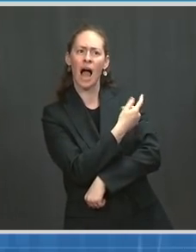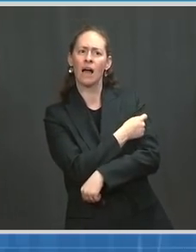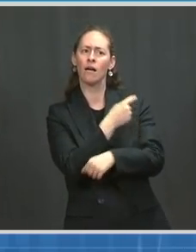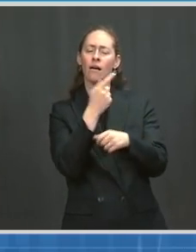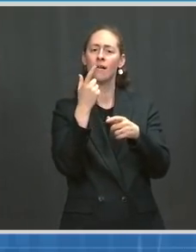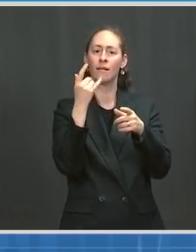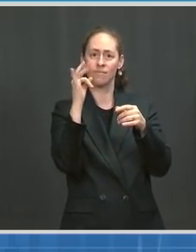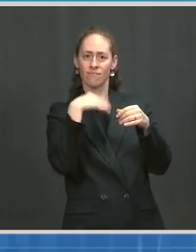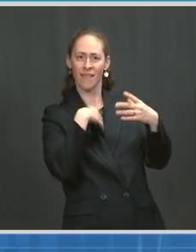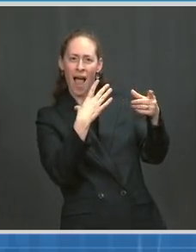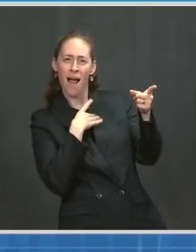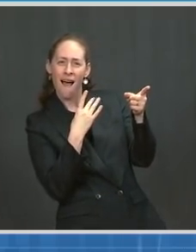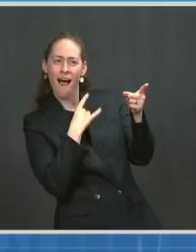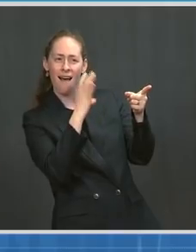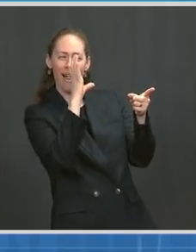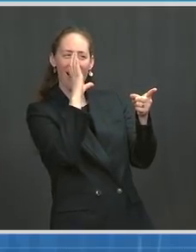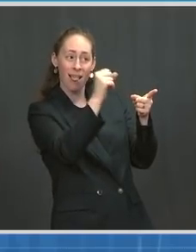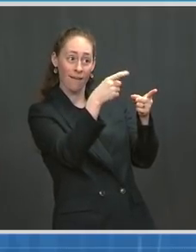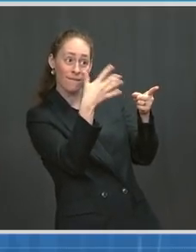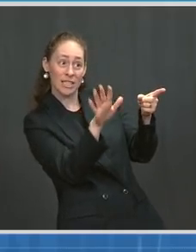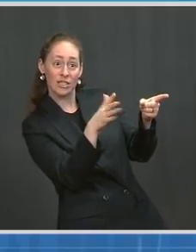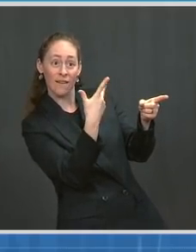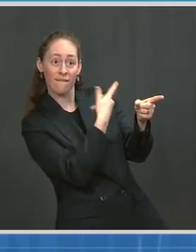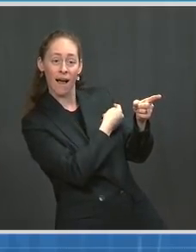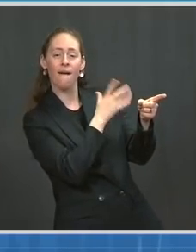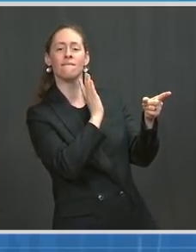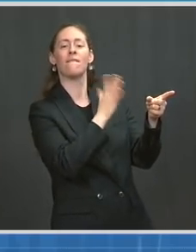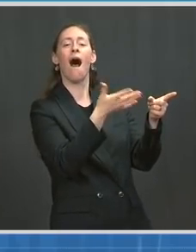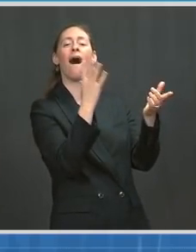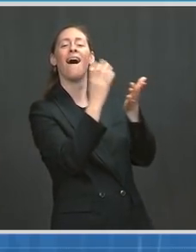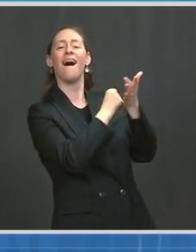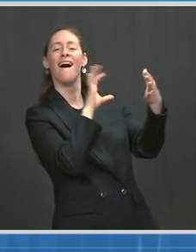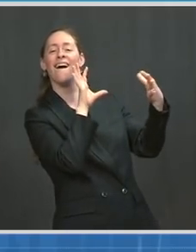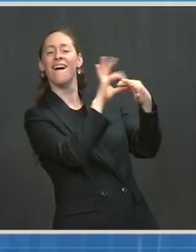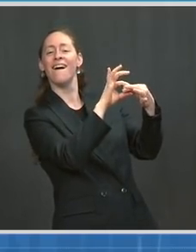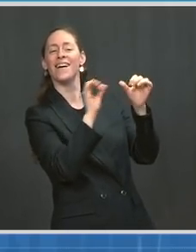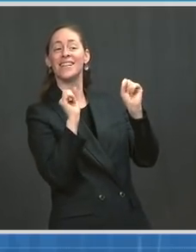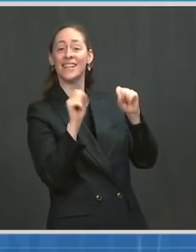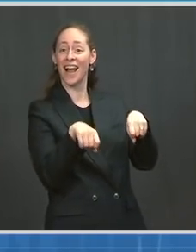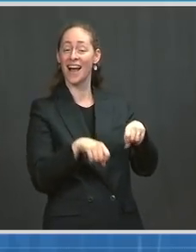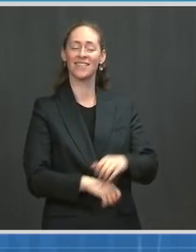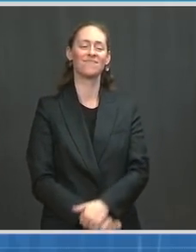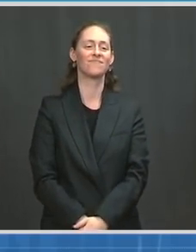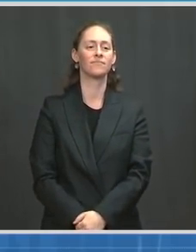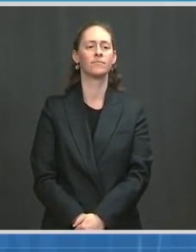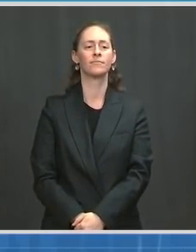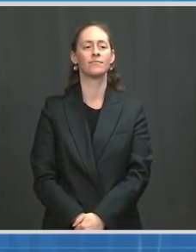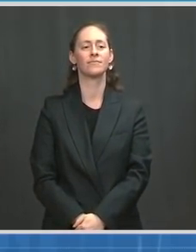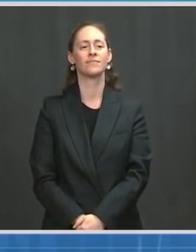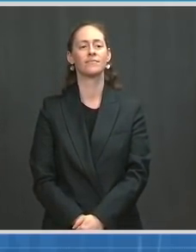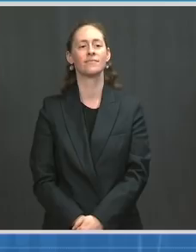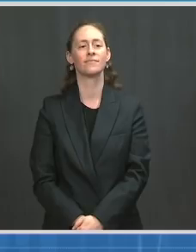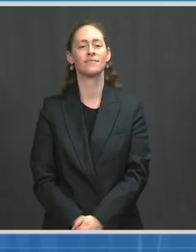They've been vaccinated against COVID-19. These sites cater to over 50 million people in the U.S.